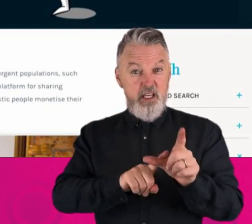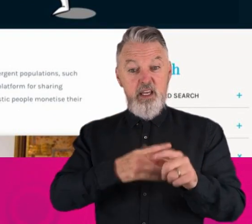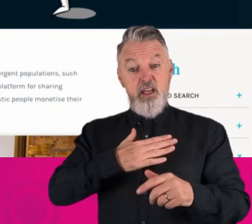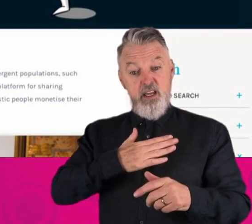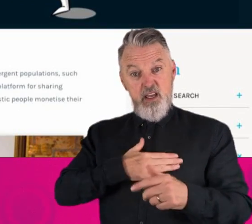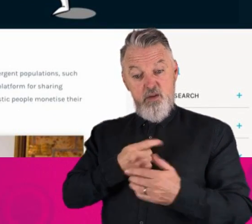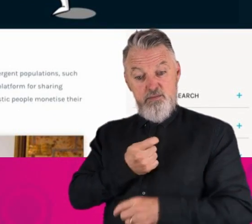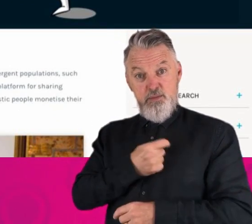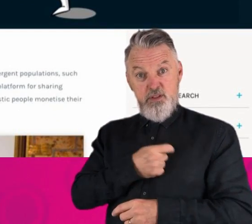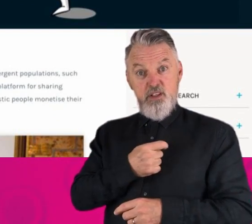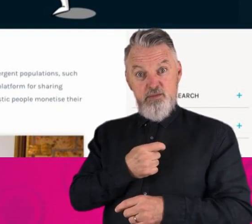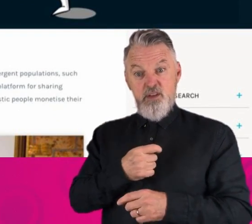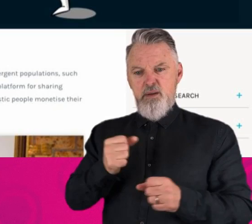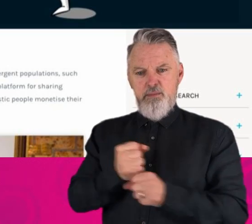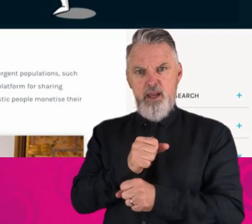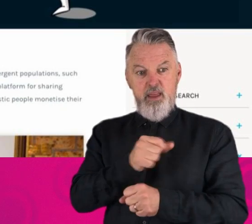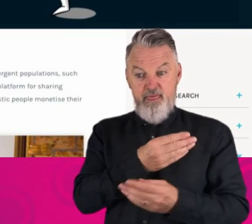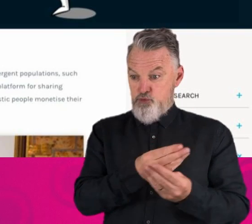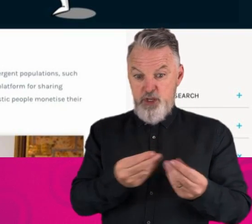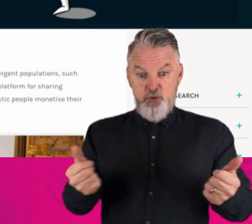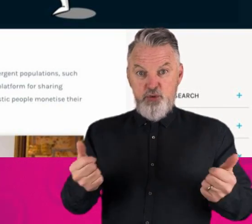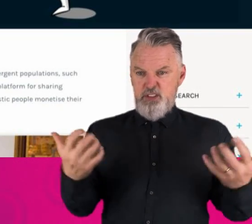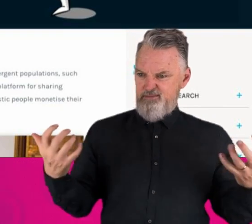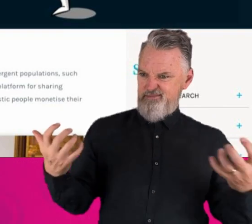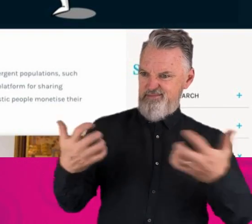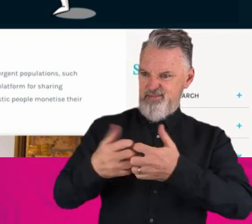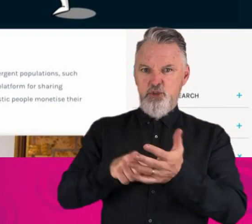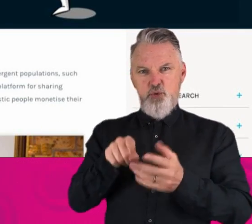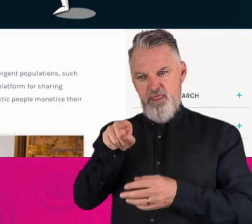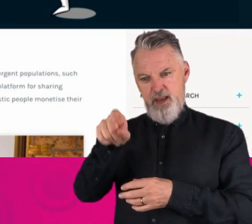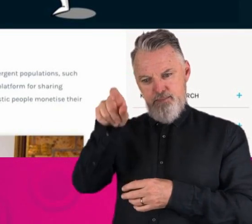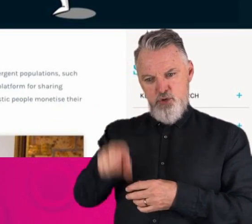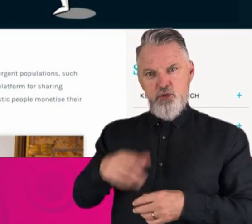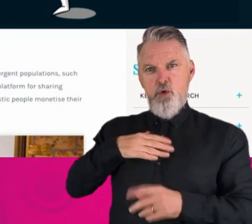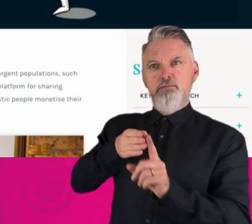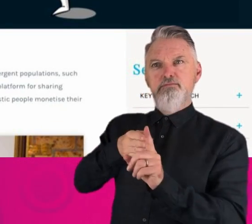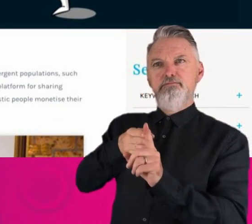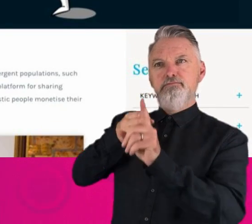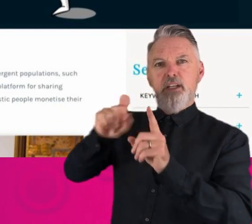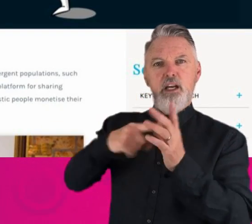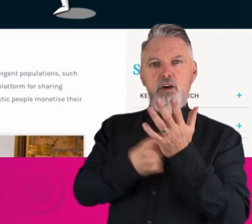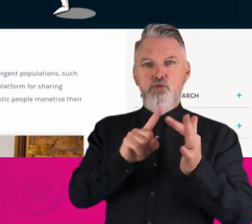personalises these resources according to their career development needs, as well as unlocking exclusive networking